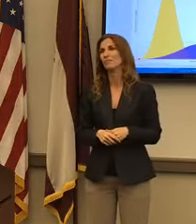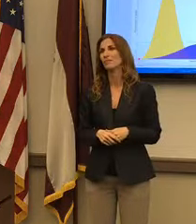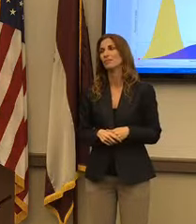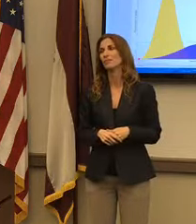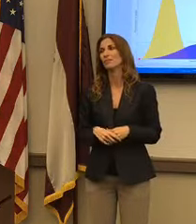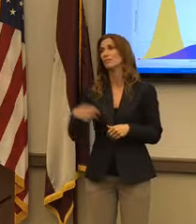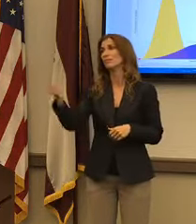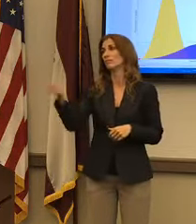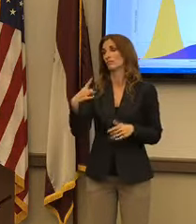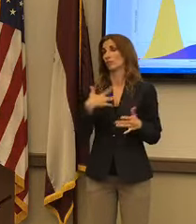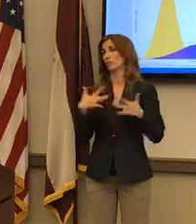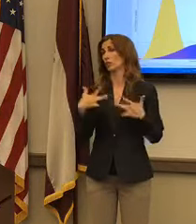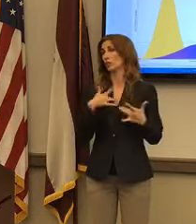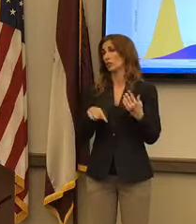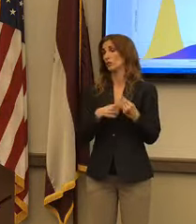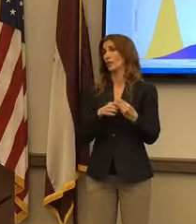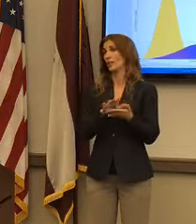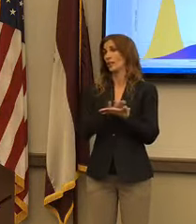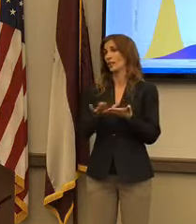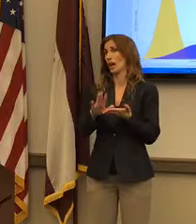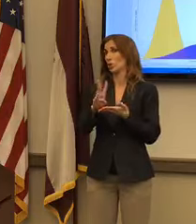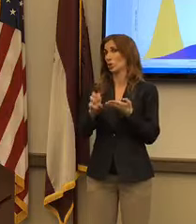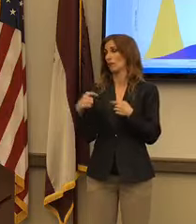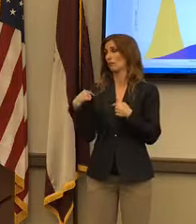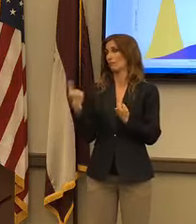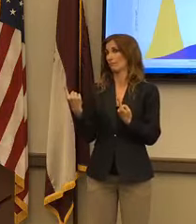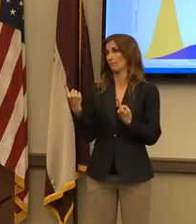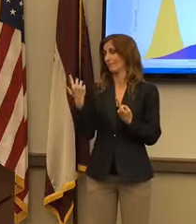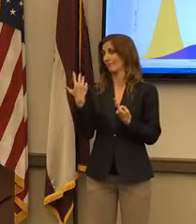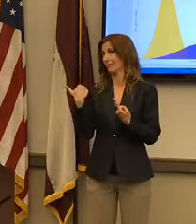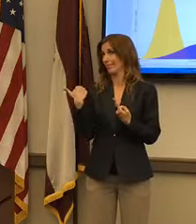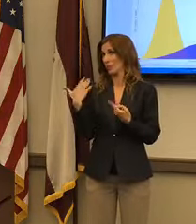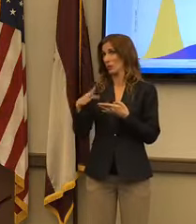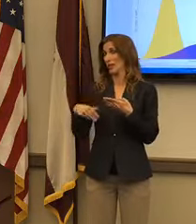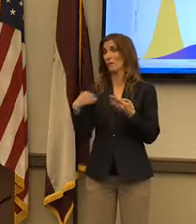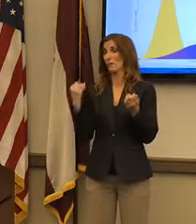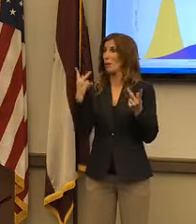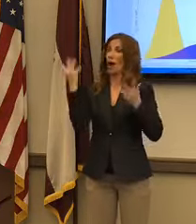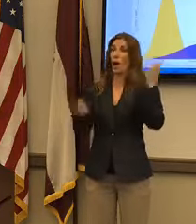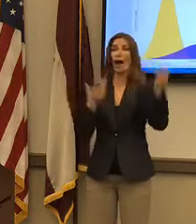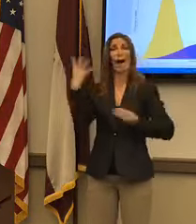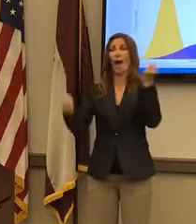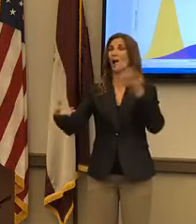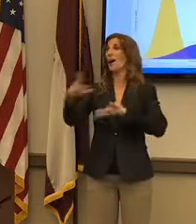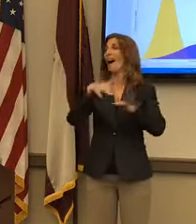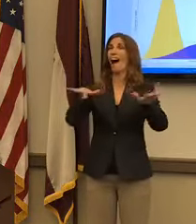[Reporter] were there any issues from people being out enjoying the weather over the weekend?